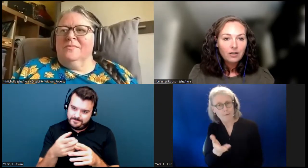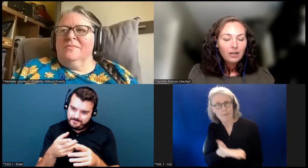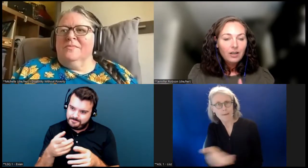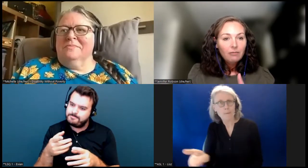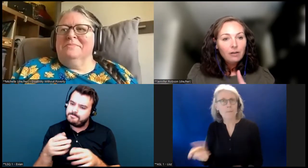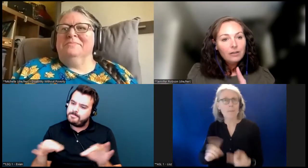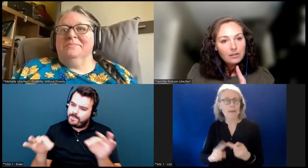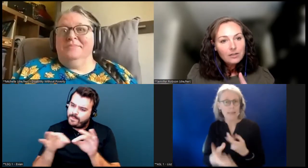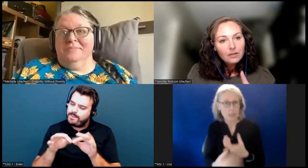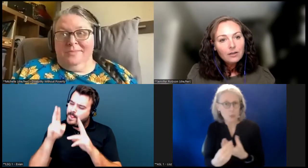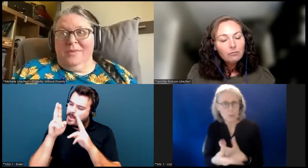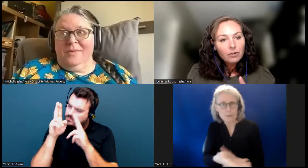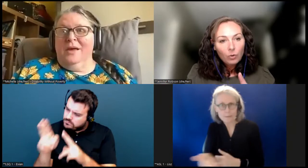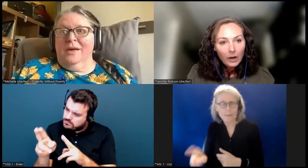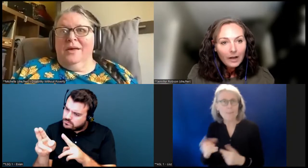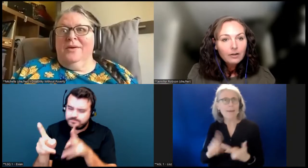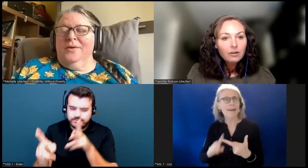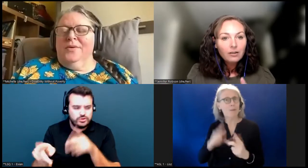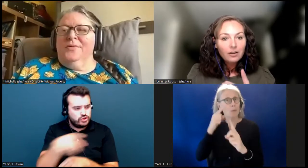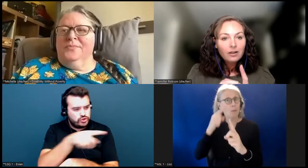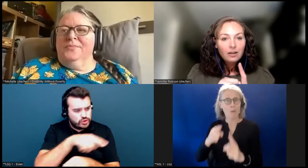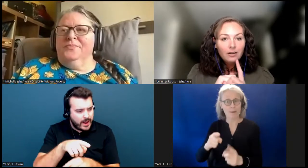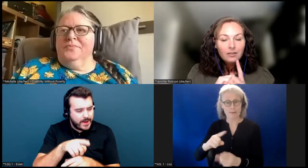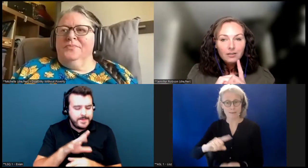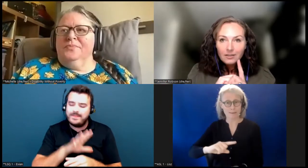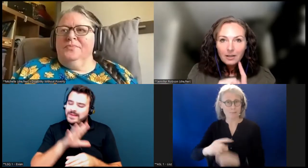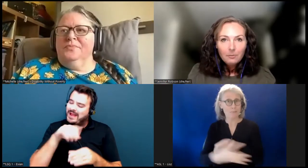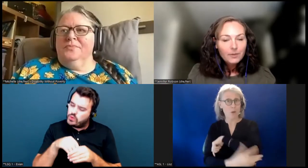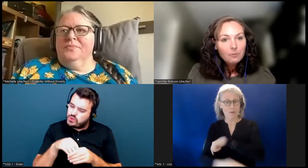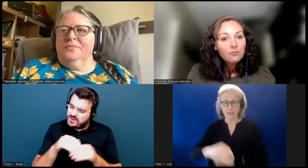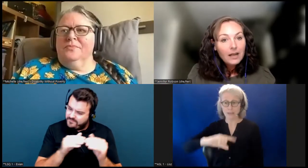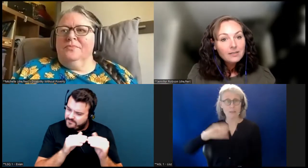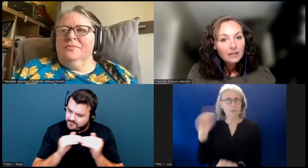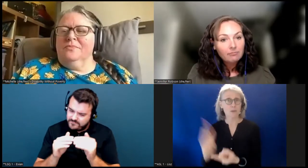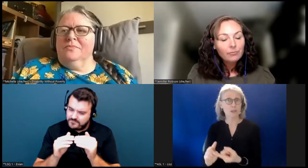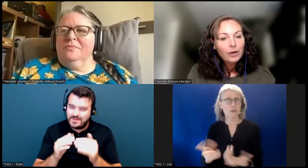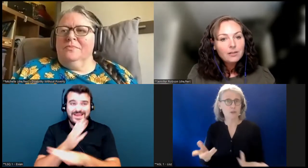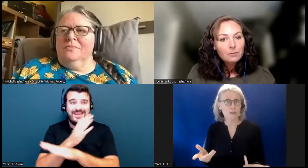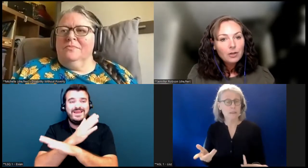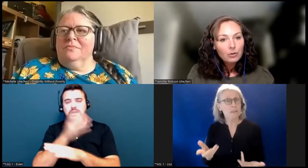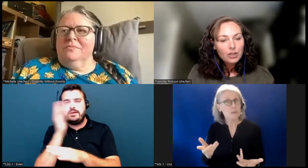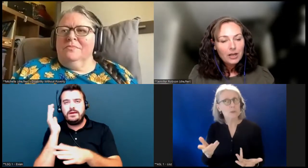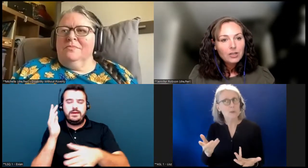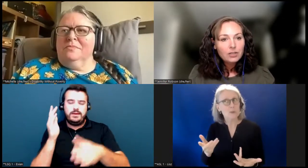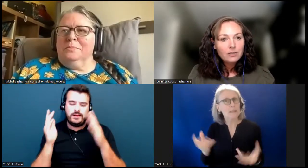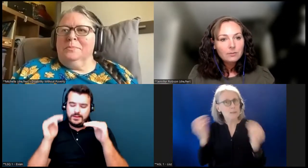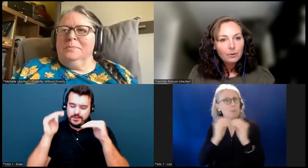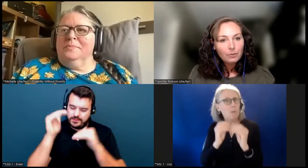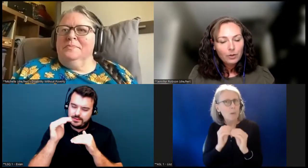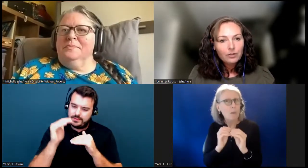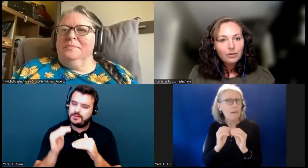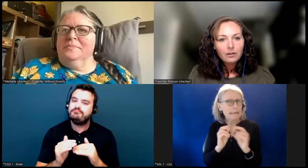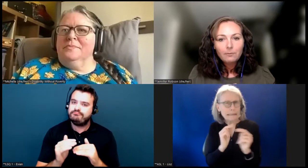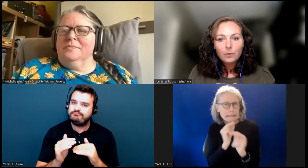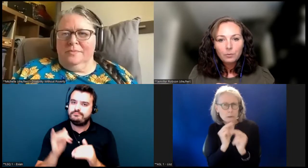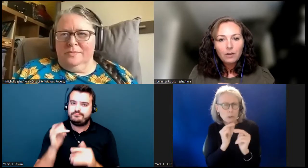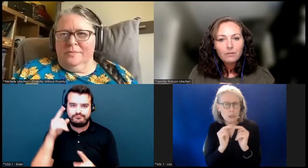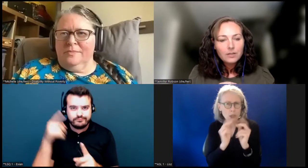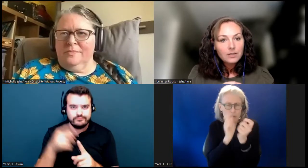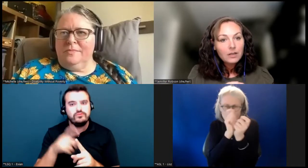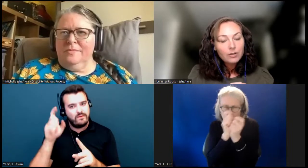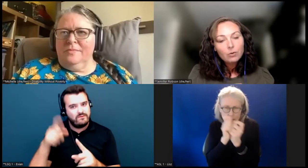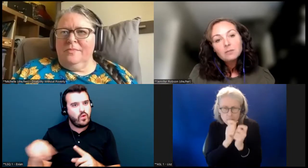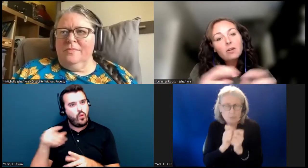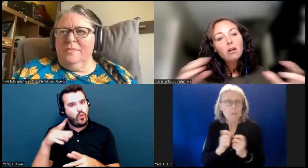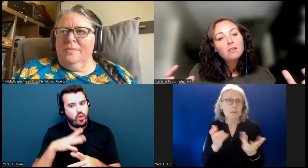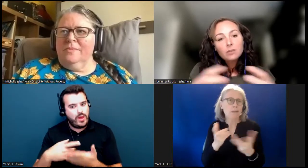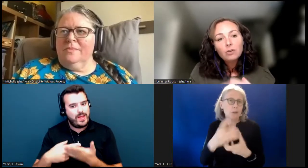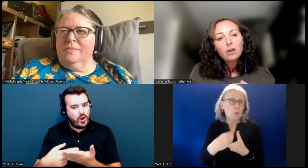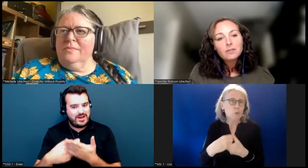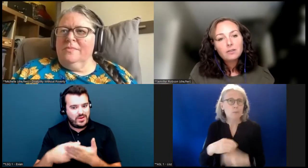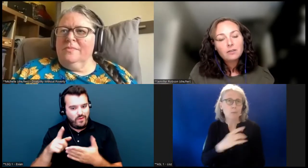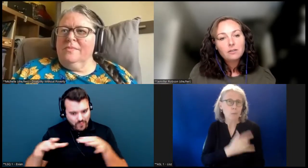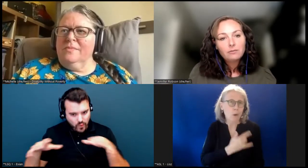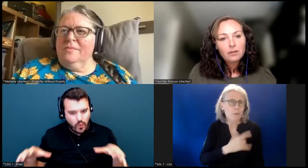THIS IS GOING TO REQUIRE FINESSING AND NEGOTIATIONS WITH PROVINCES AND TERRITORIES AND ALSO ACROSS